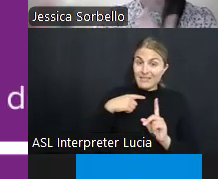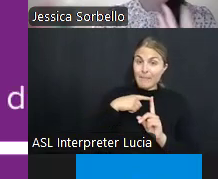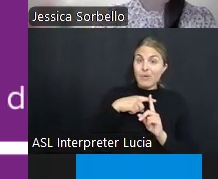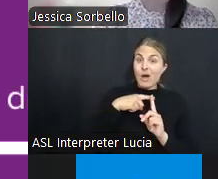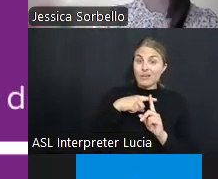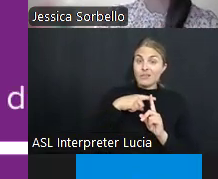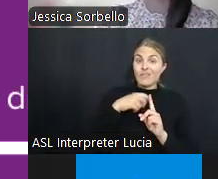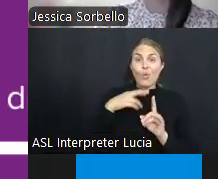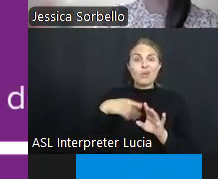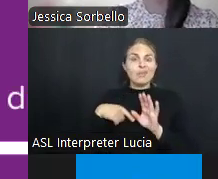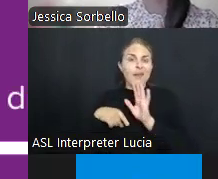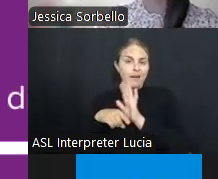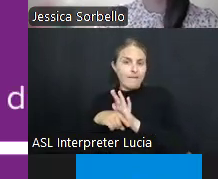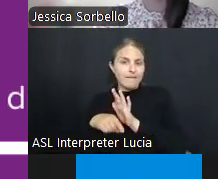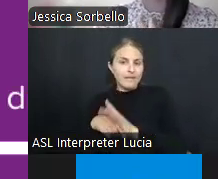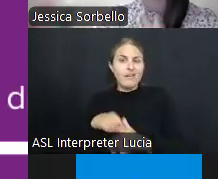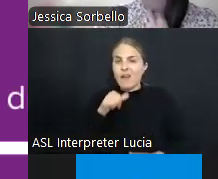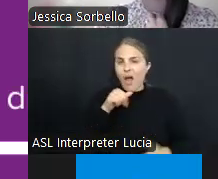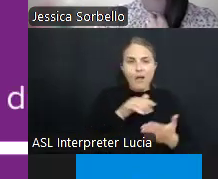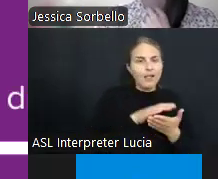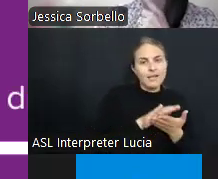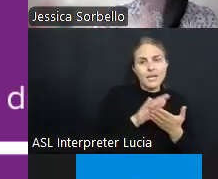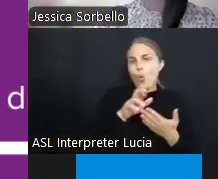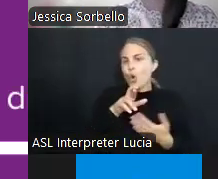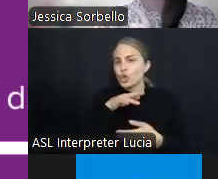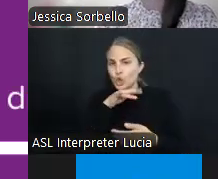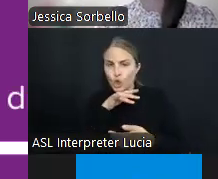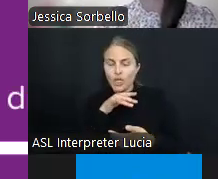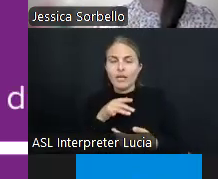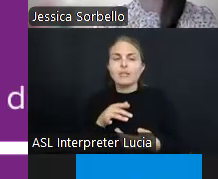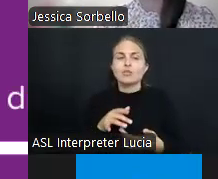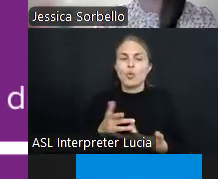judgment of the entire person.